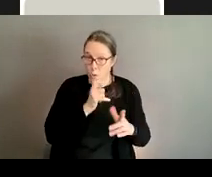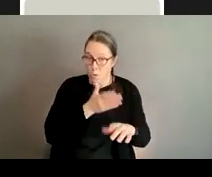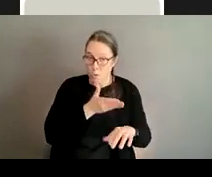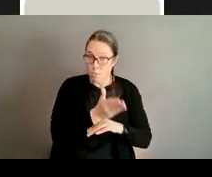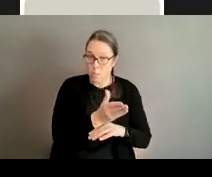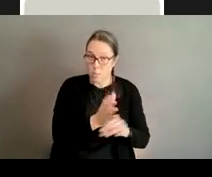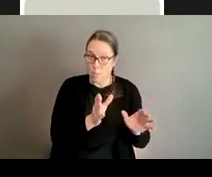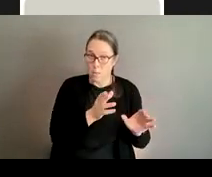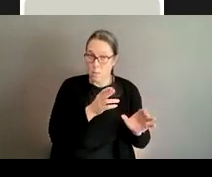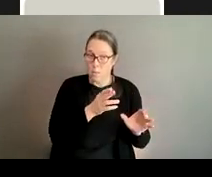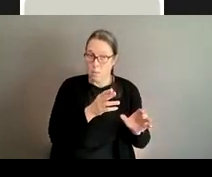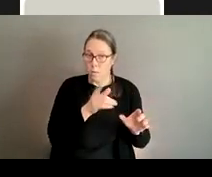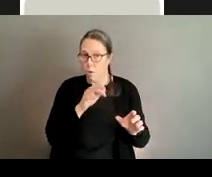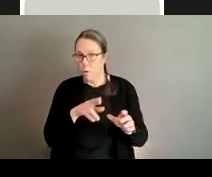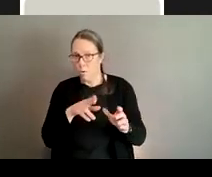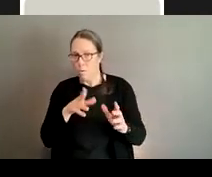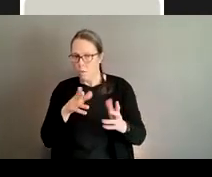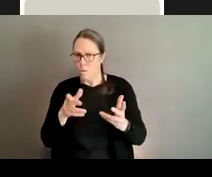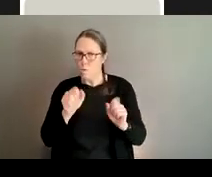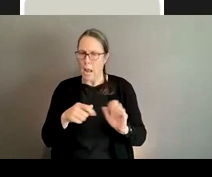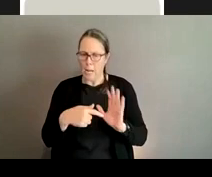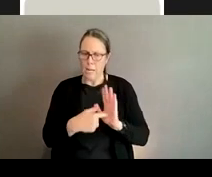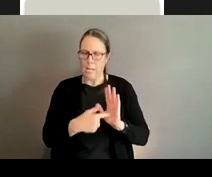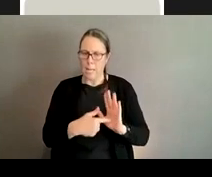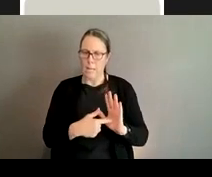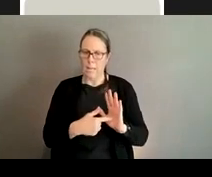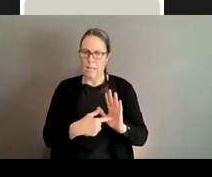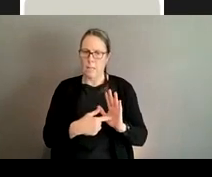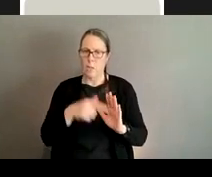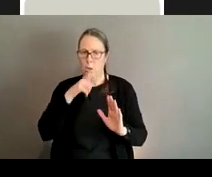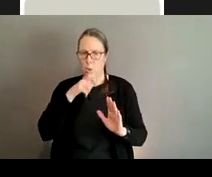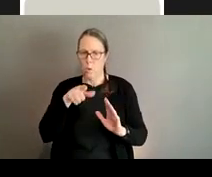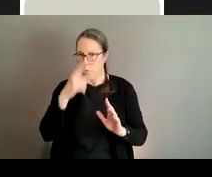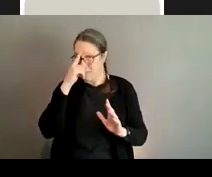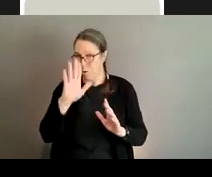if you would mark it. There is a place to indicate who you think your audiences are